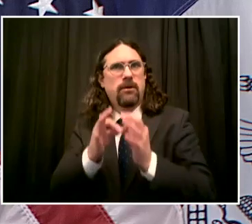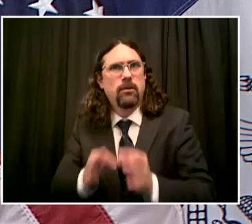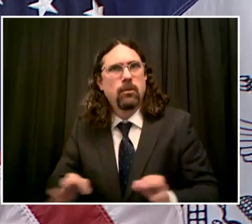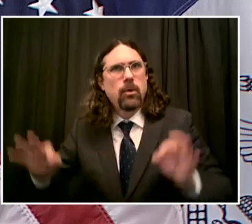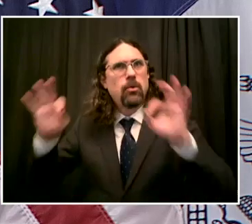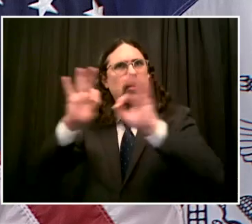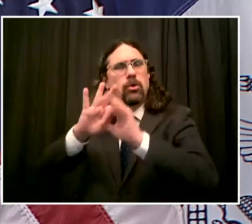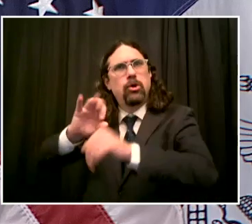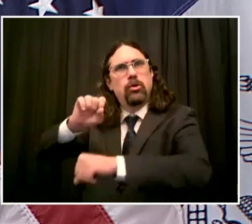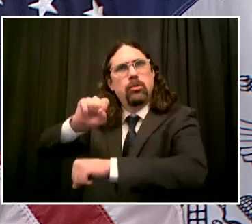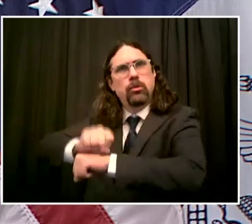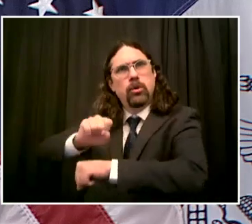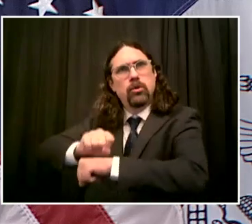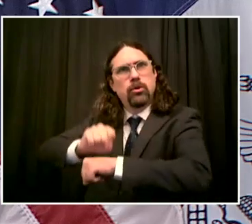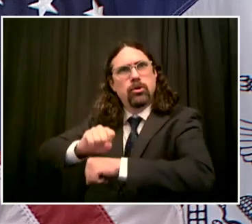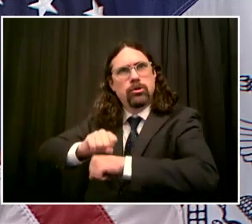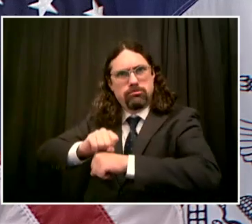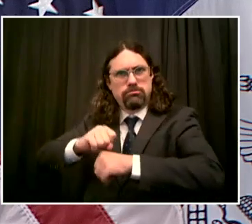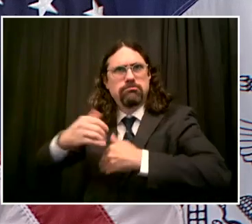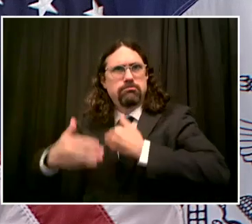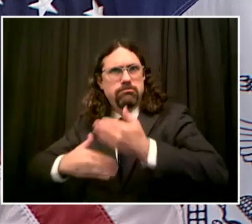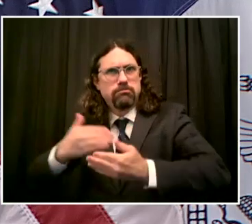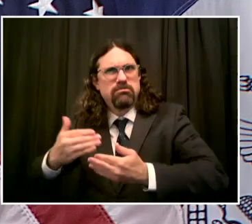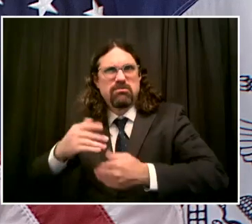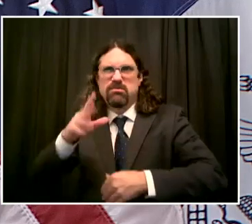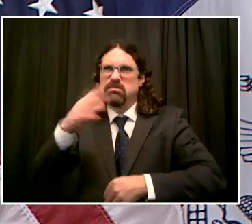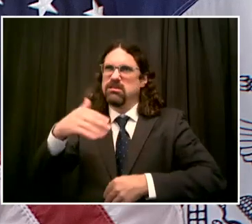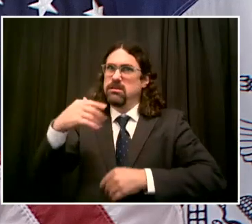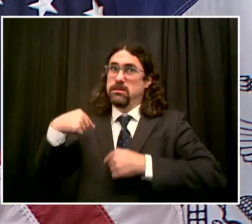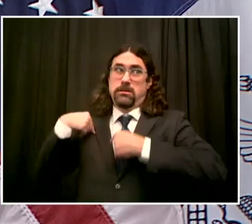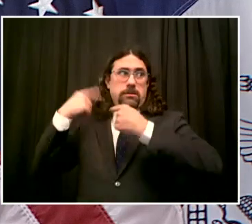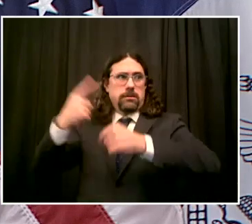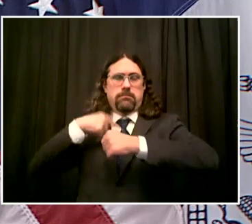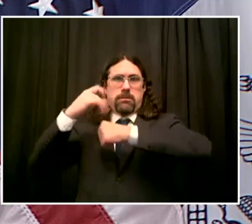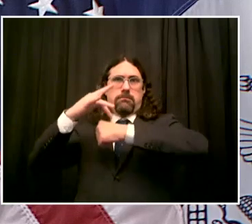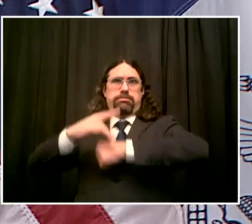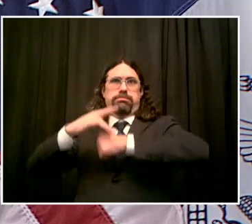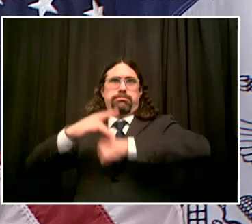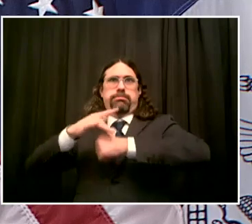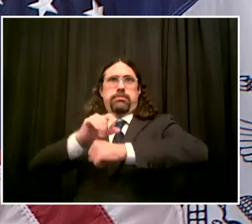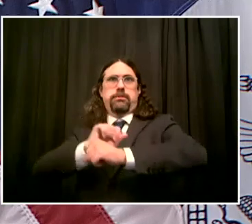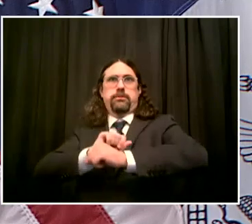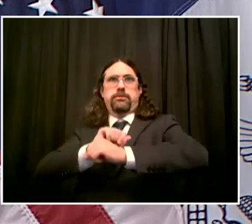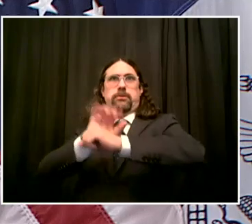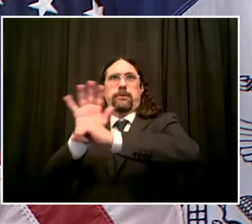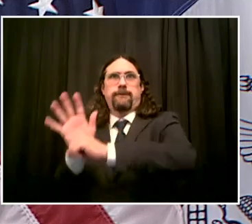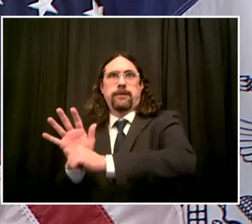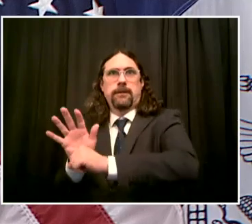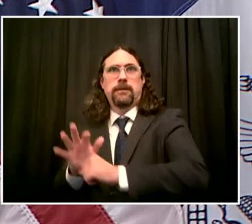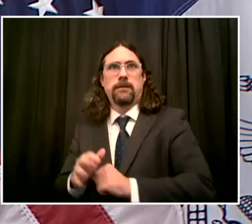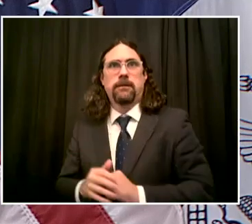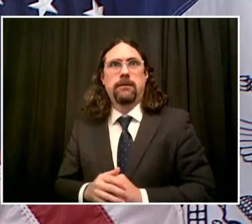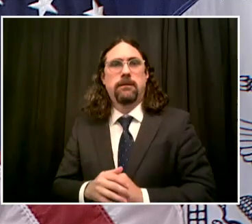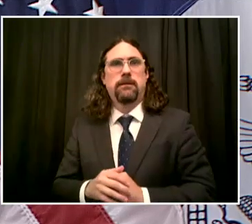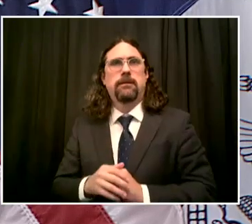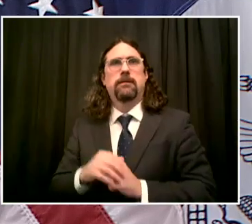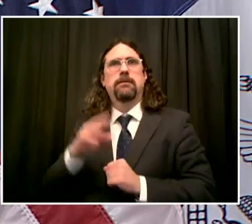WAYS THAT JUST A FEW DAYS AGO LITERALLY ALL WE WERE TALKING